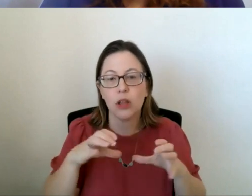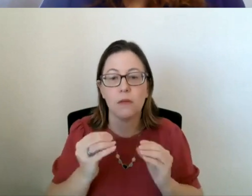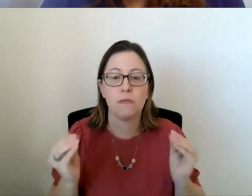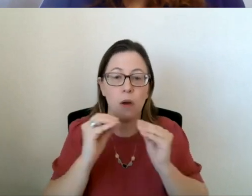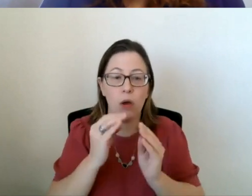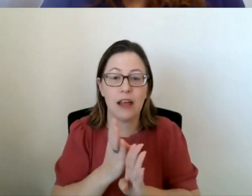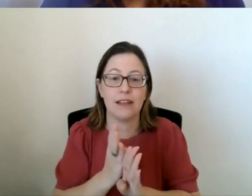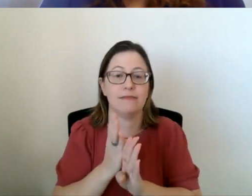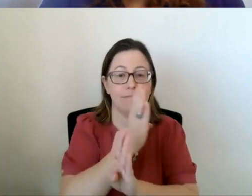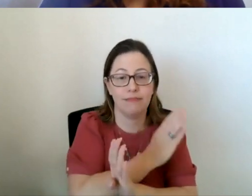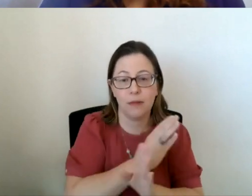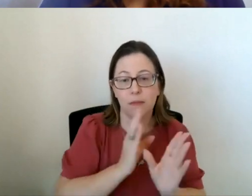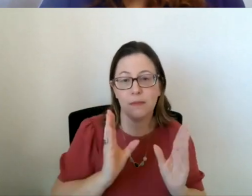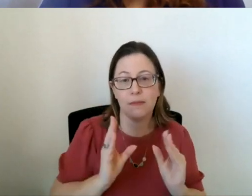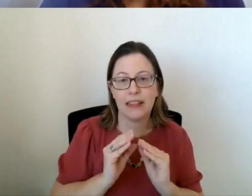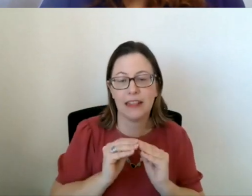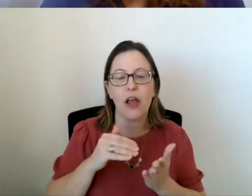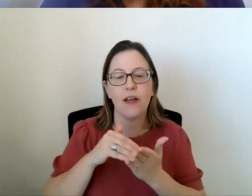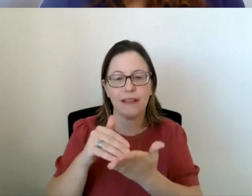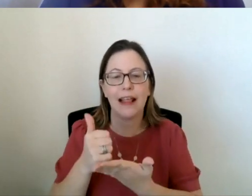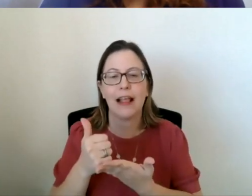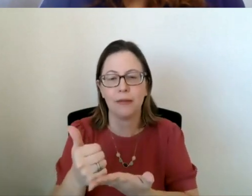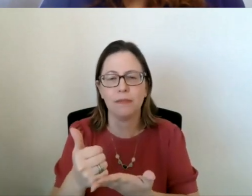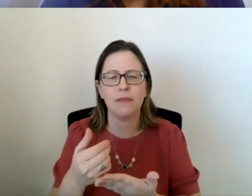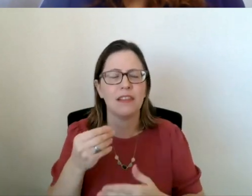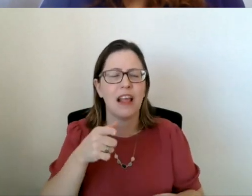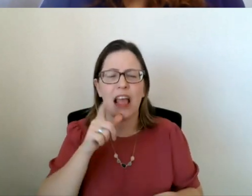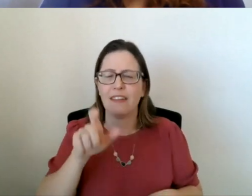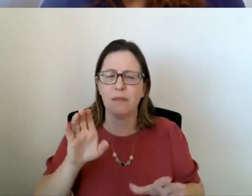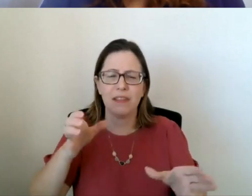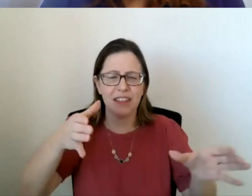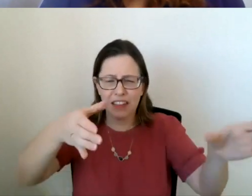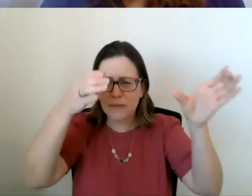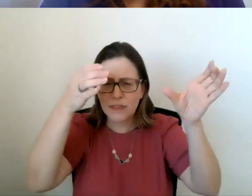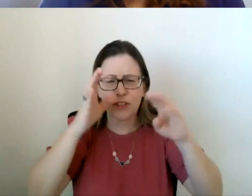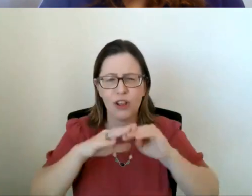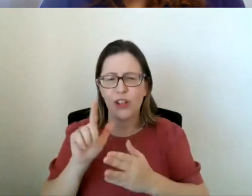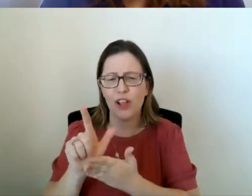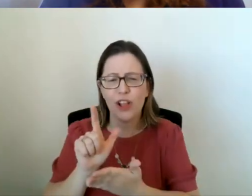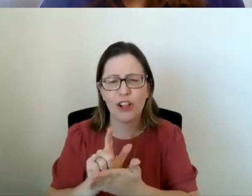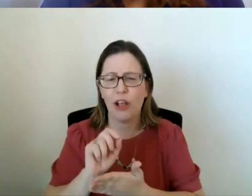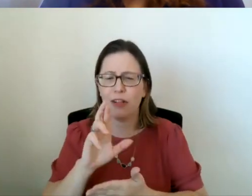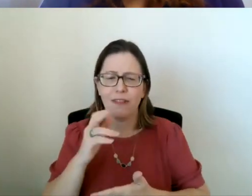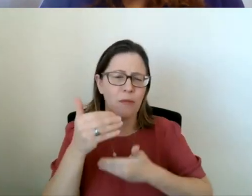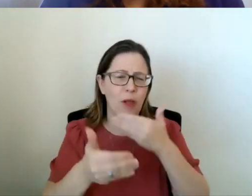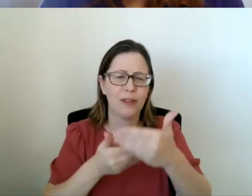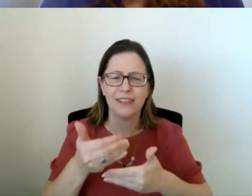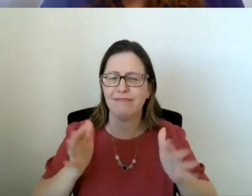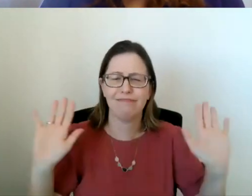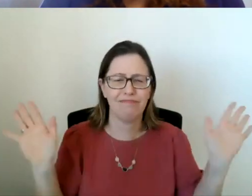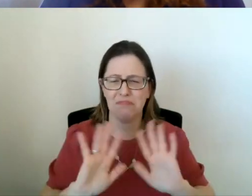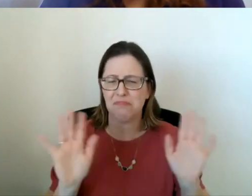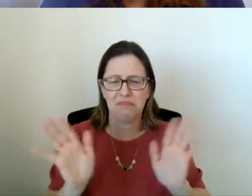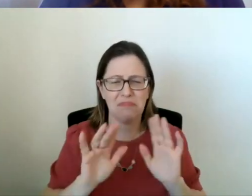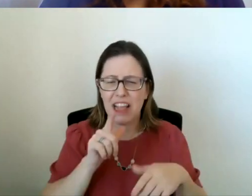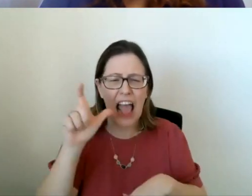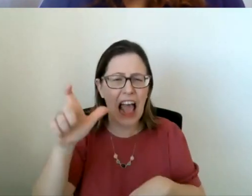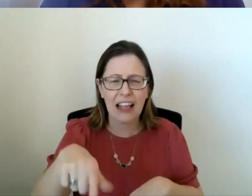I also noticed that activity prior to the meeting will really help. You don't have to be an expert